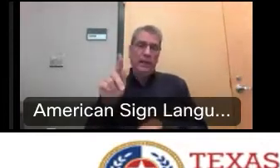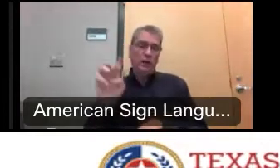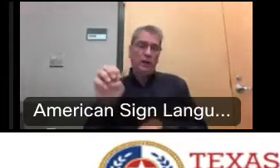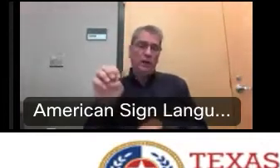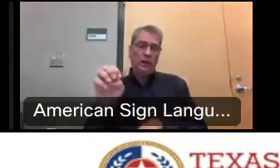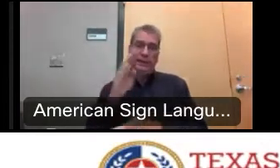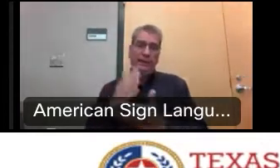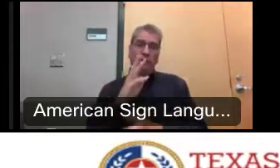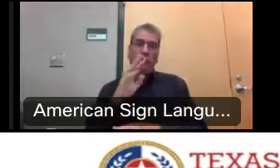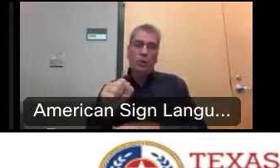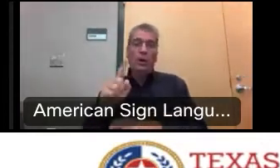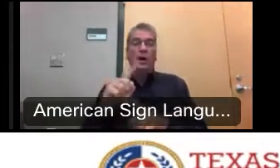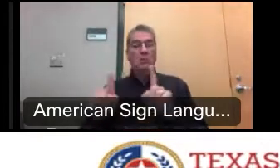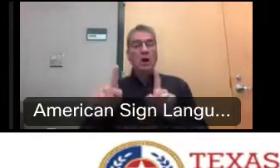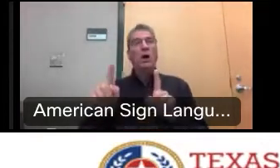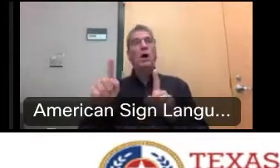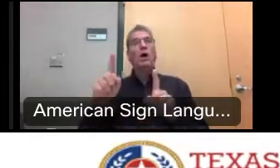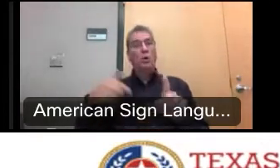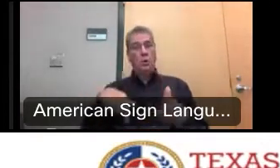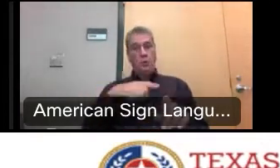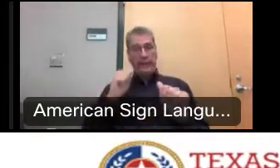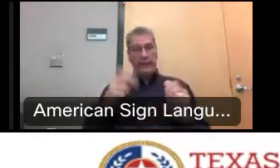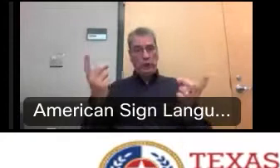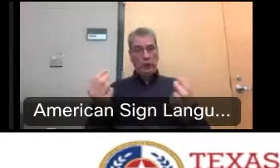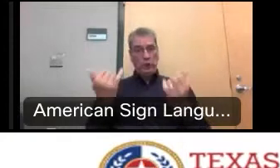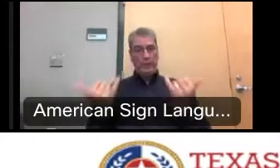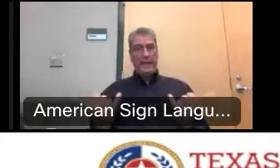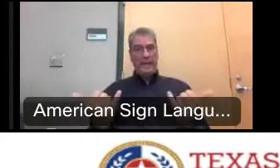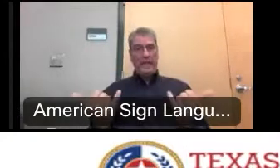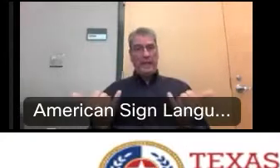of the things that we can do, including folks in this in this room, being very aware of